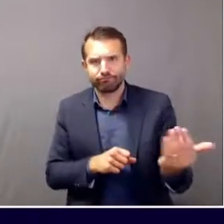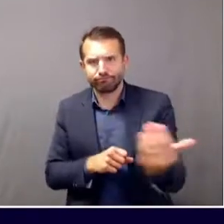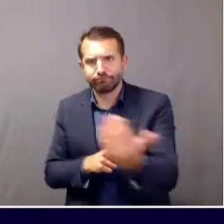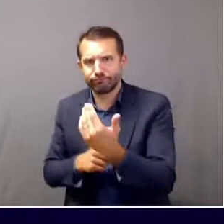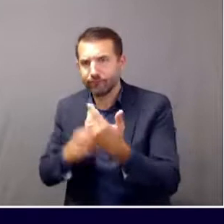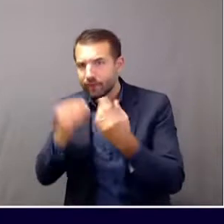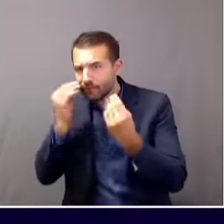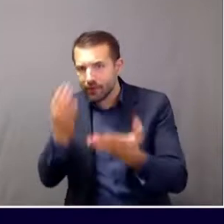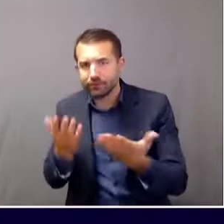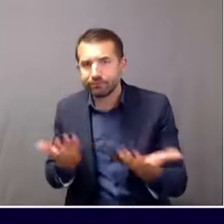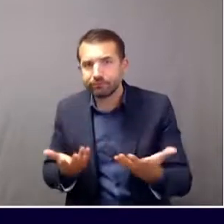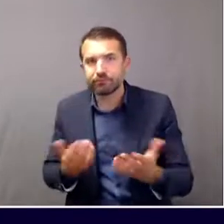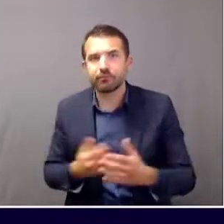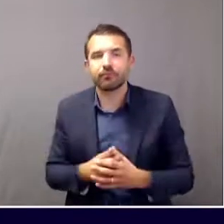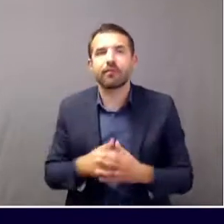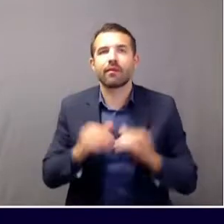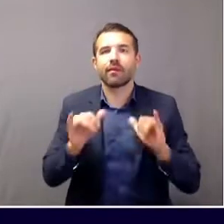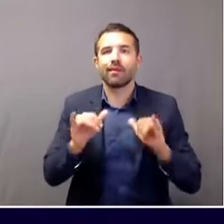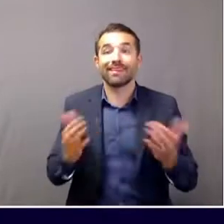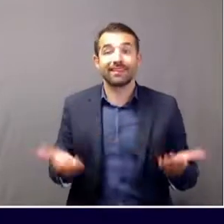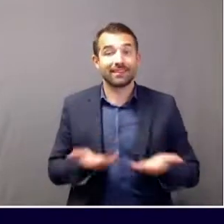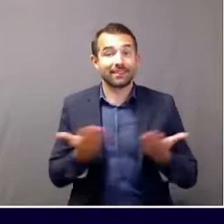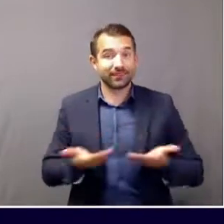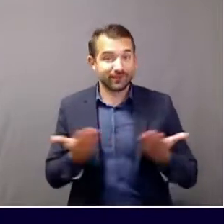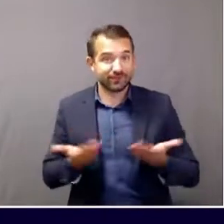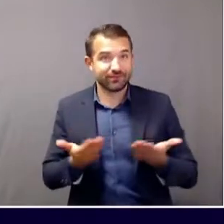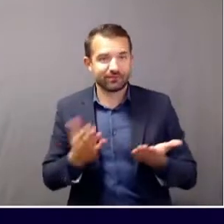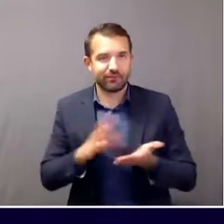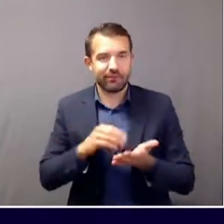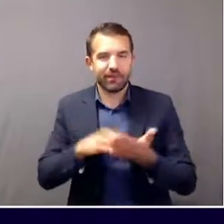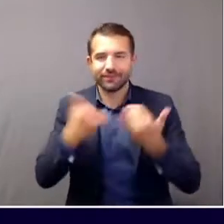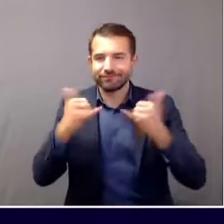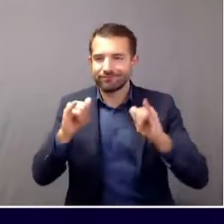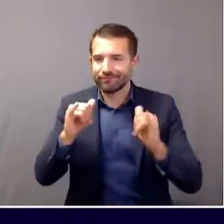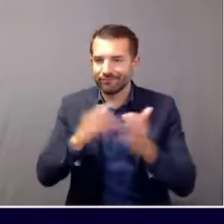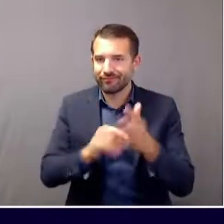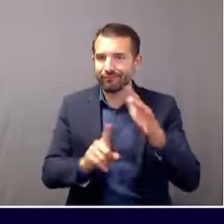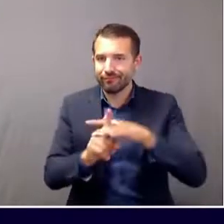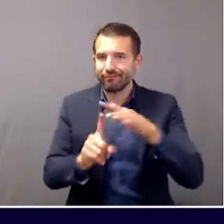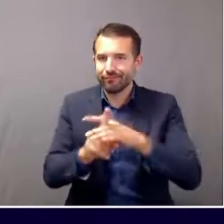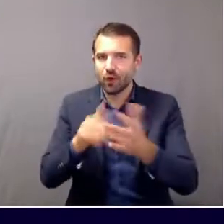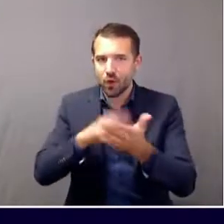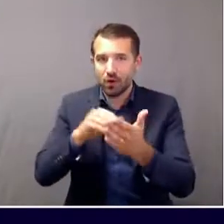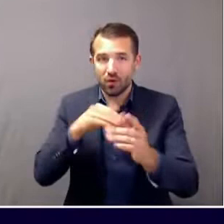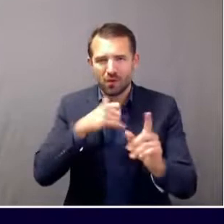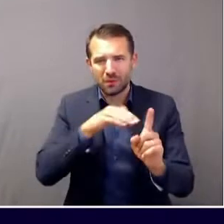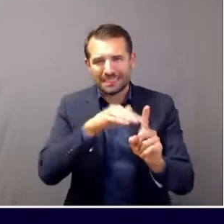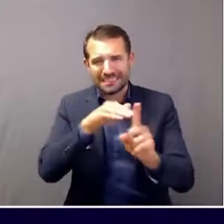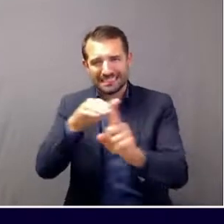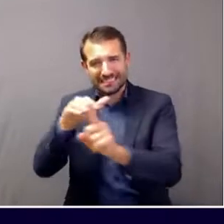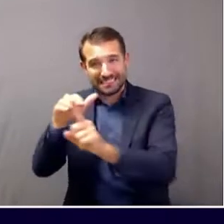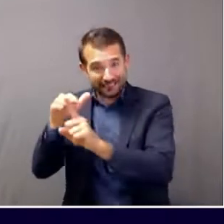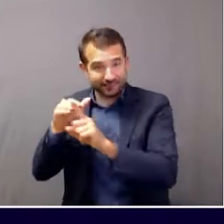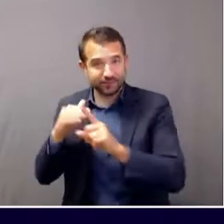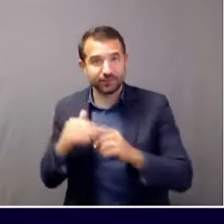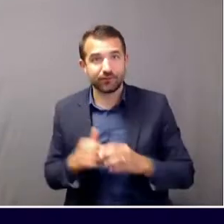exposure event here just as a